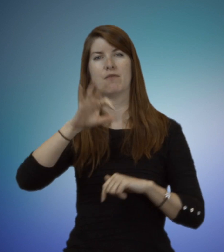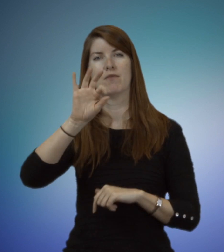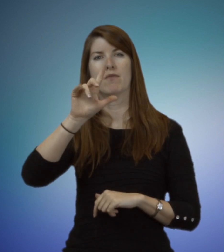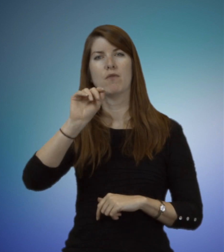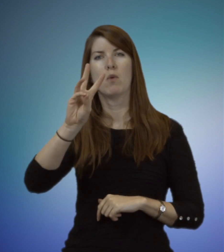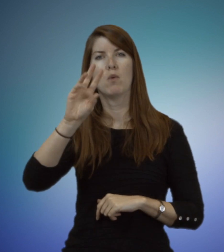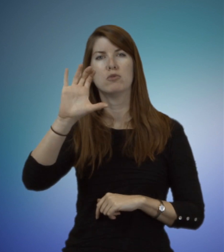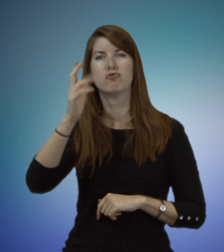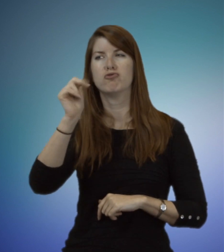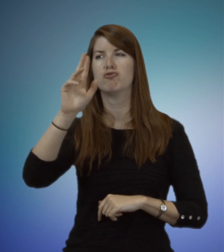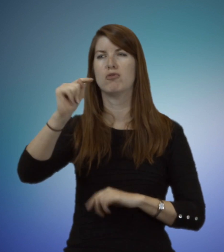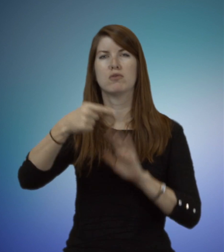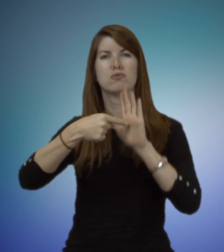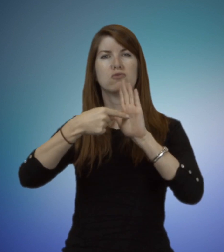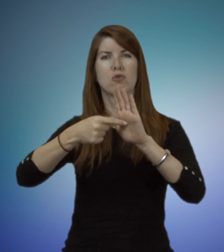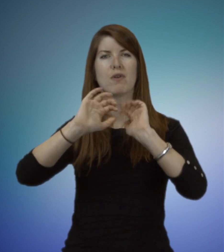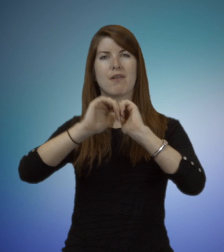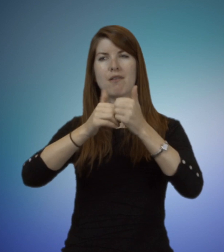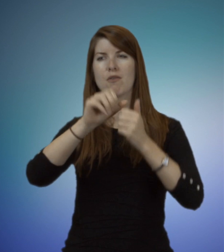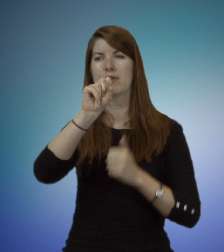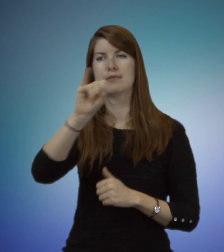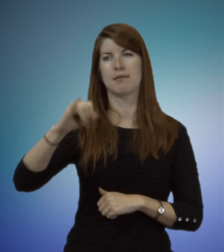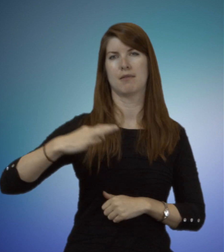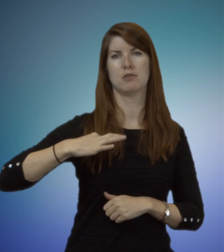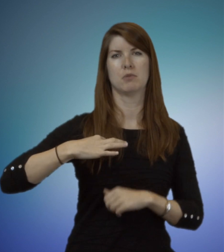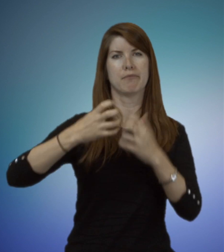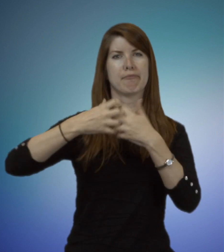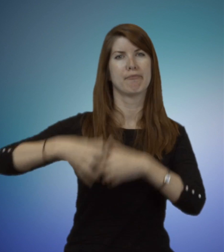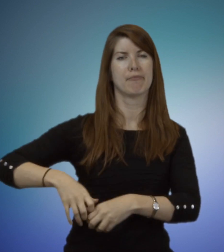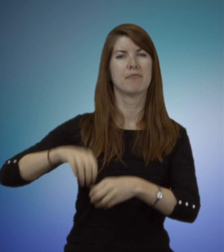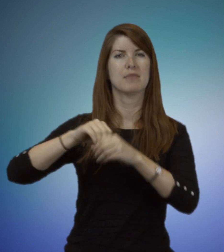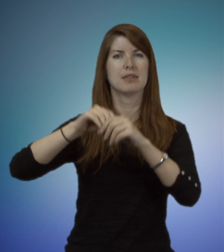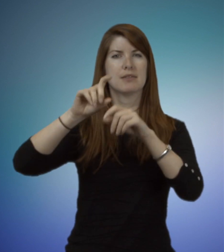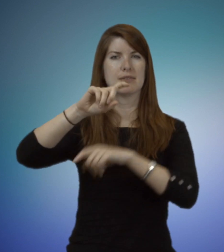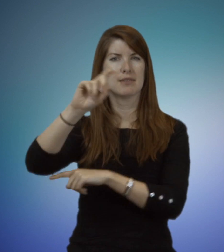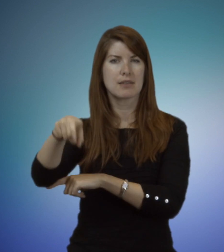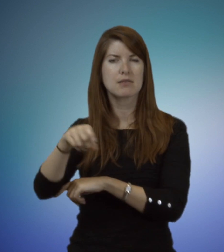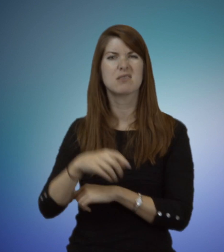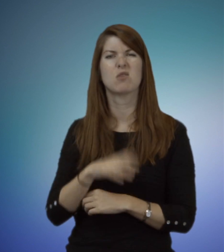And there will be a handout that you can download in order to see this full-sized,